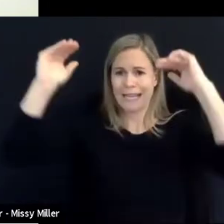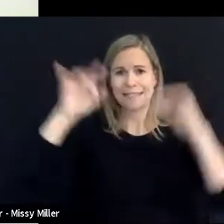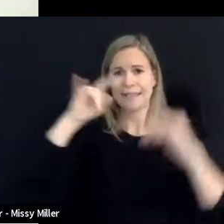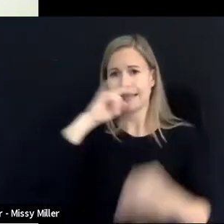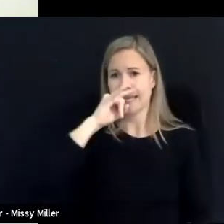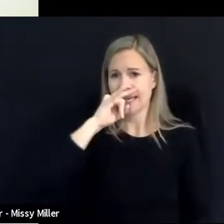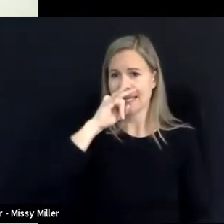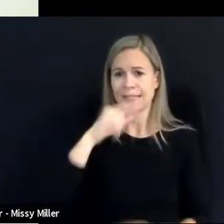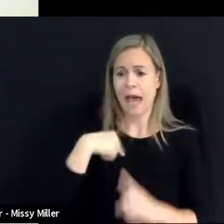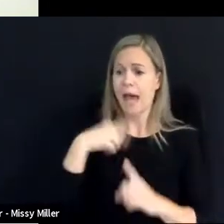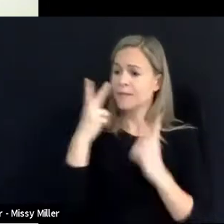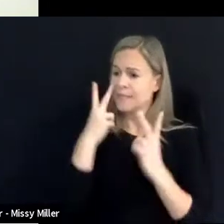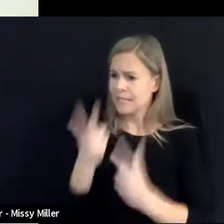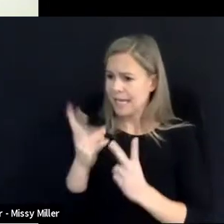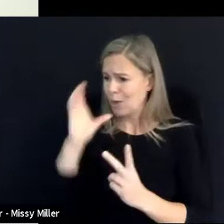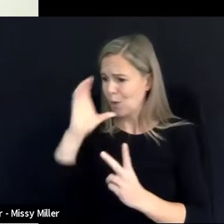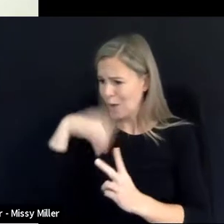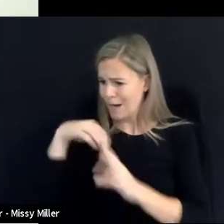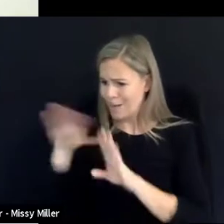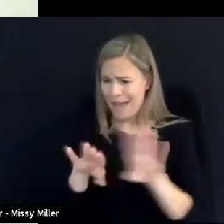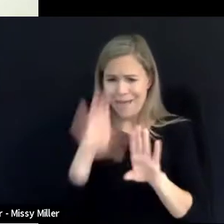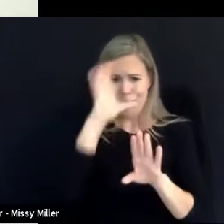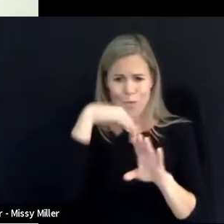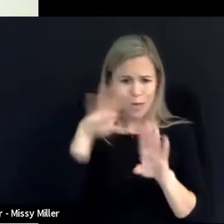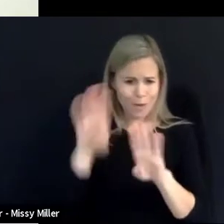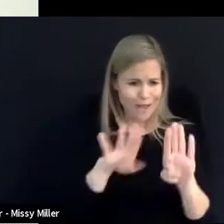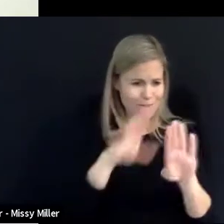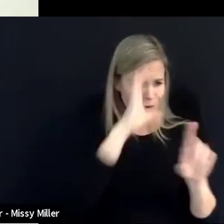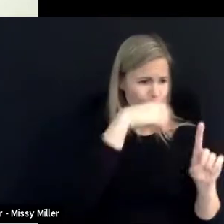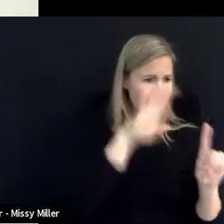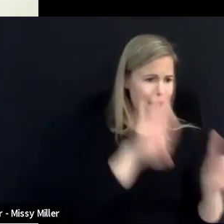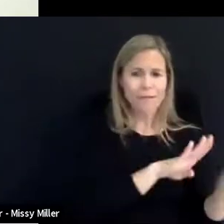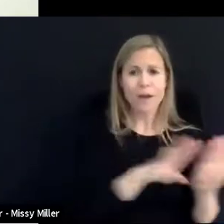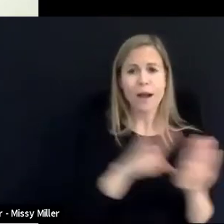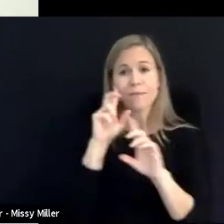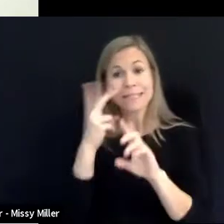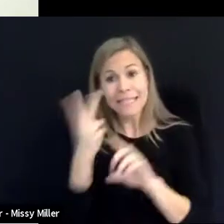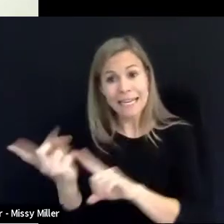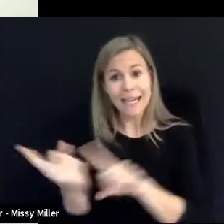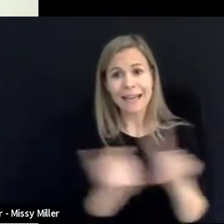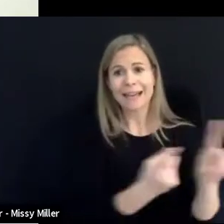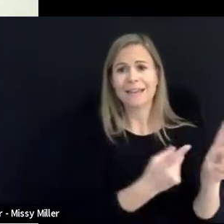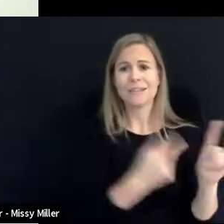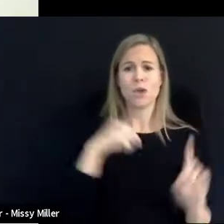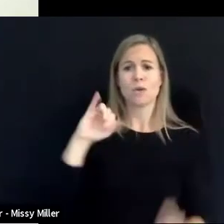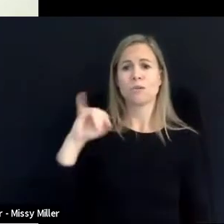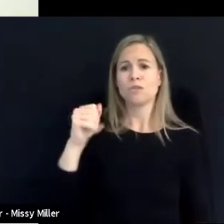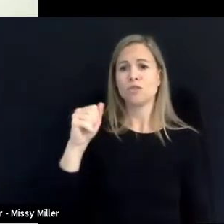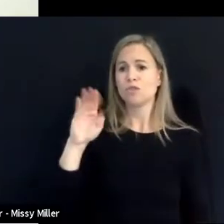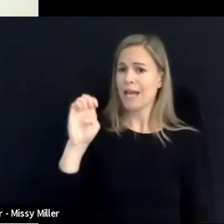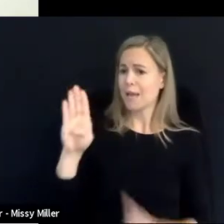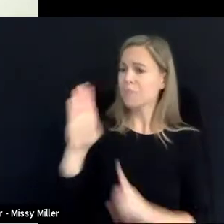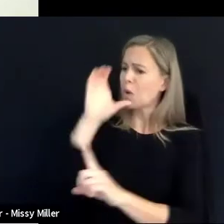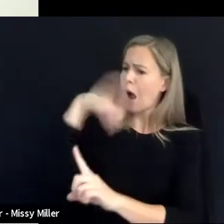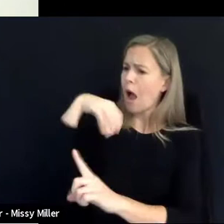His were weird in their own unique way, but, and you might look at him and say,